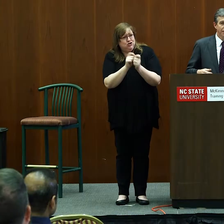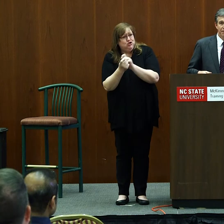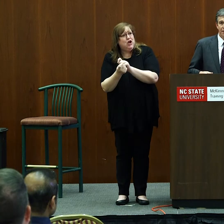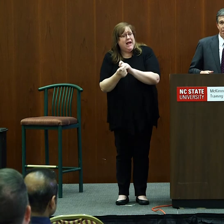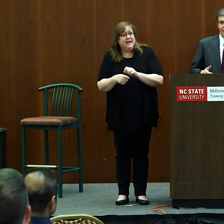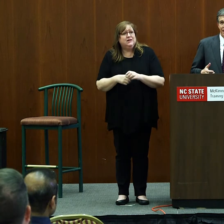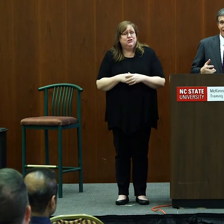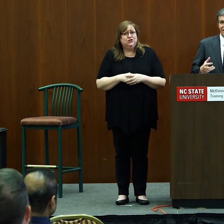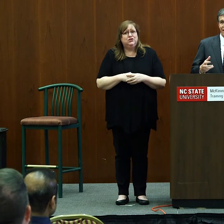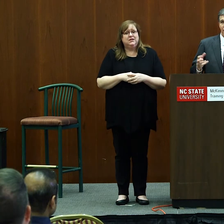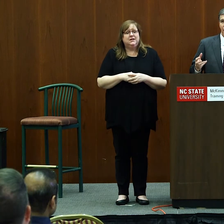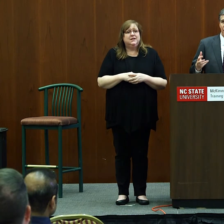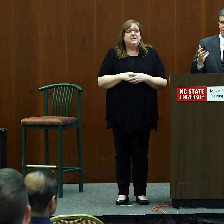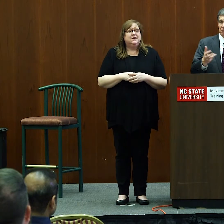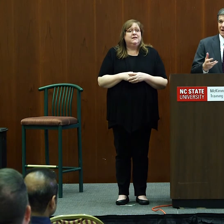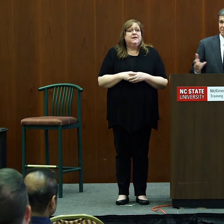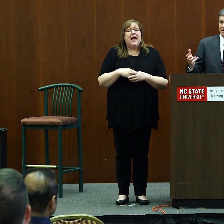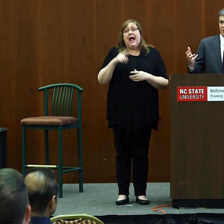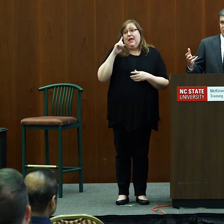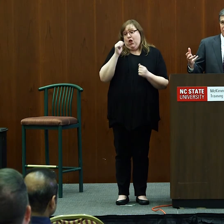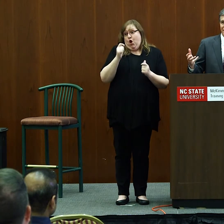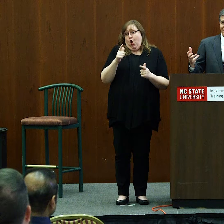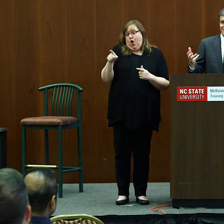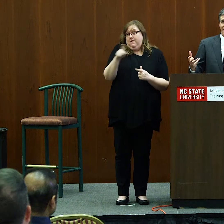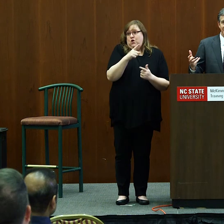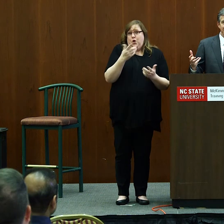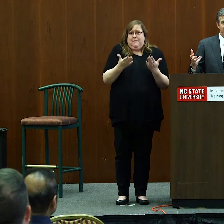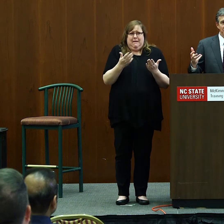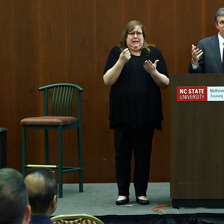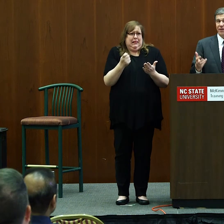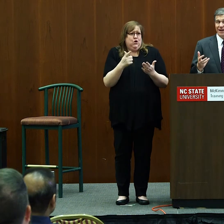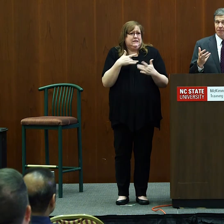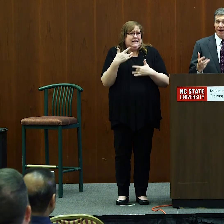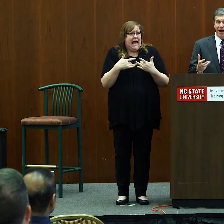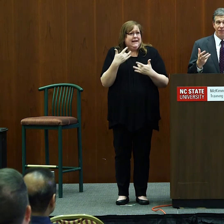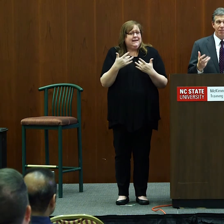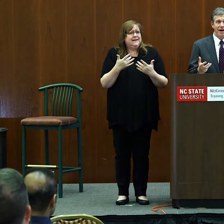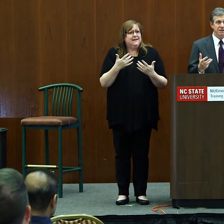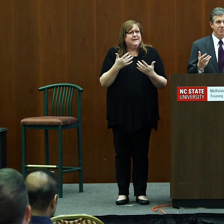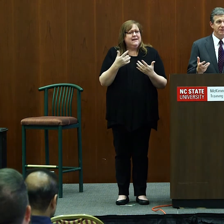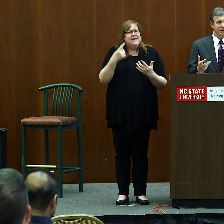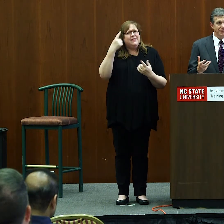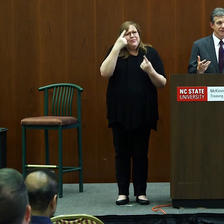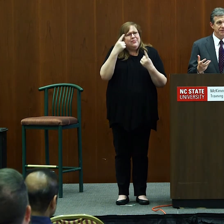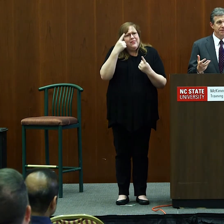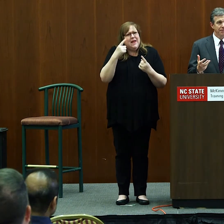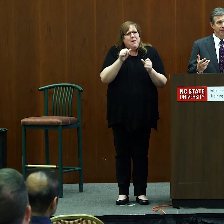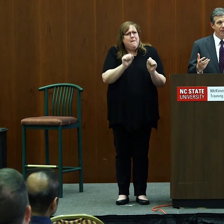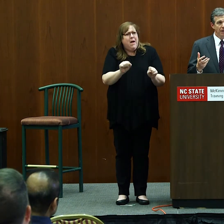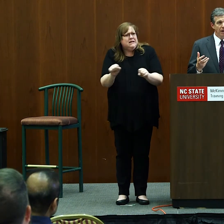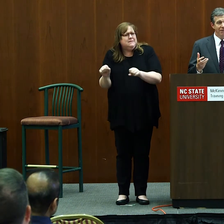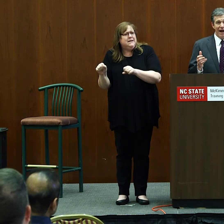I think all of you may be a little excited to think about the possibilities of how